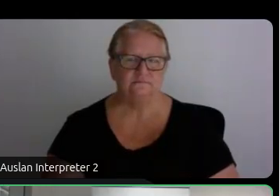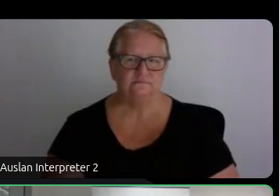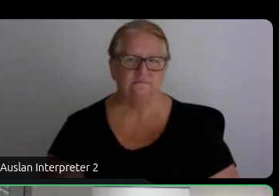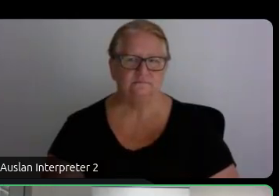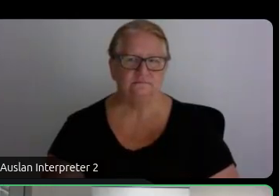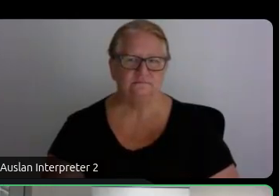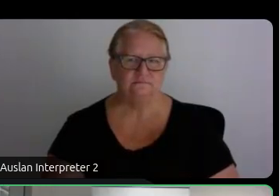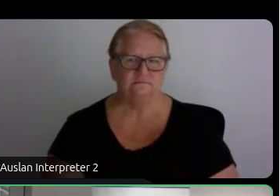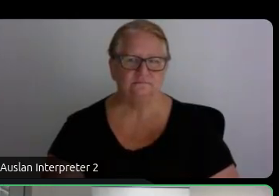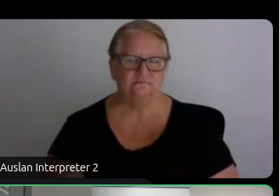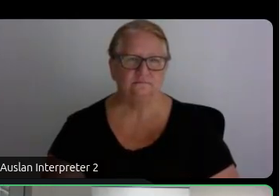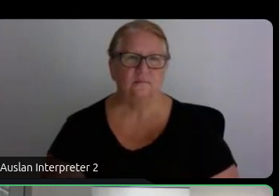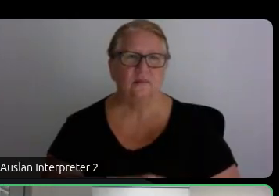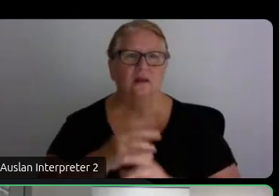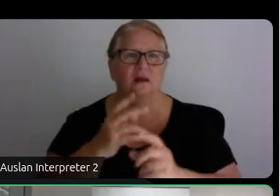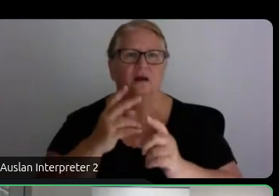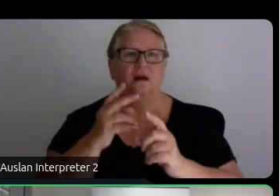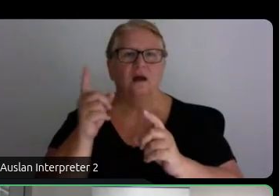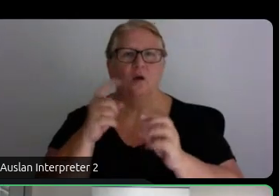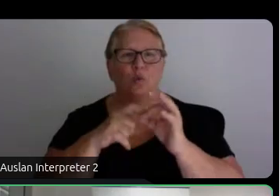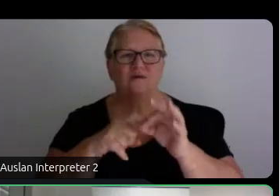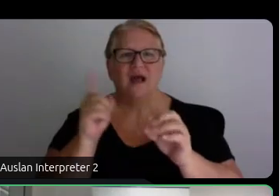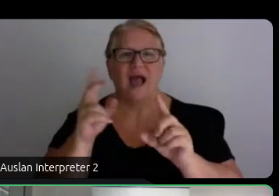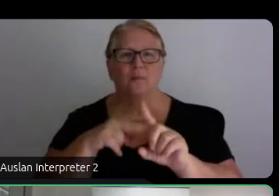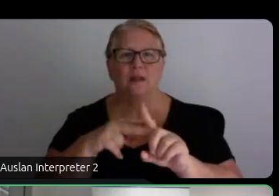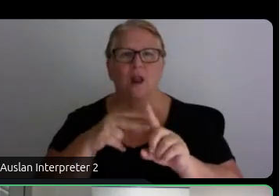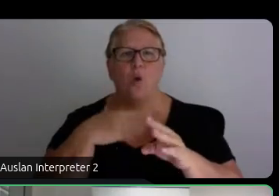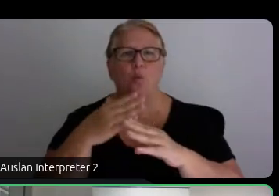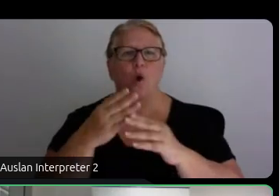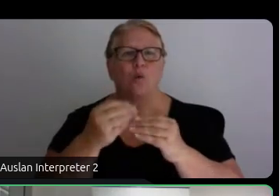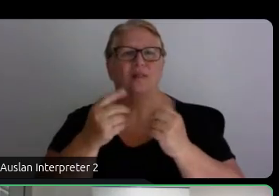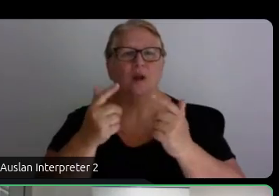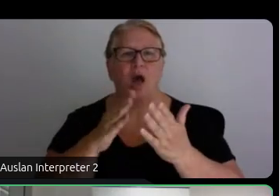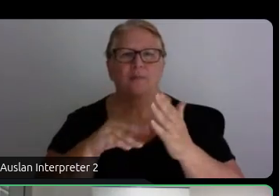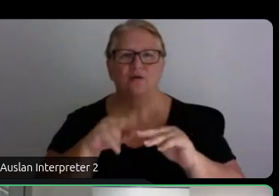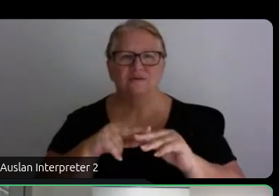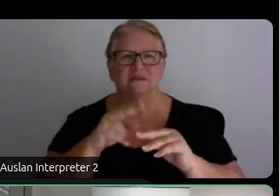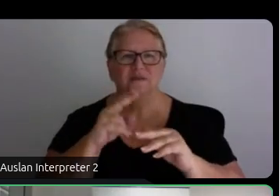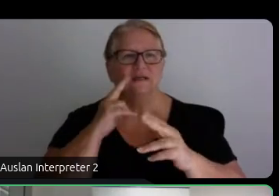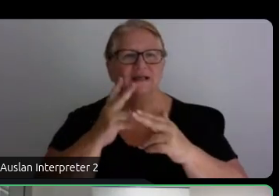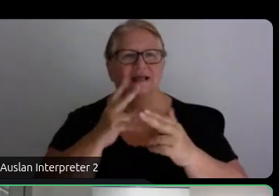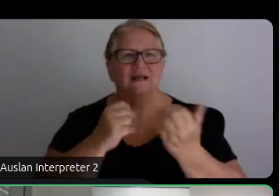writing a statement, I work with a lot of parents seeking NDIS support for their children. So,